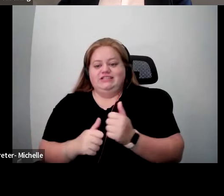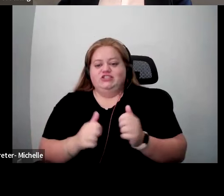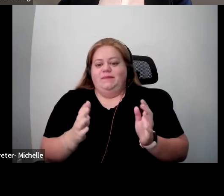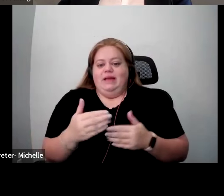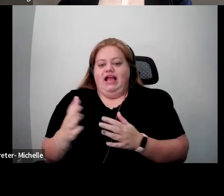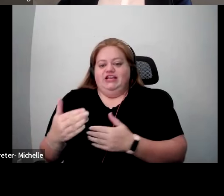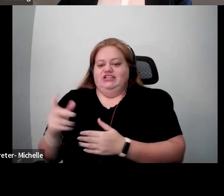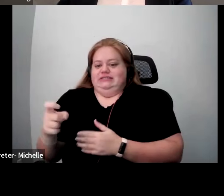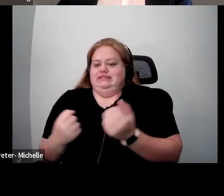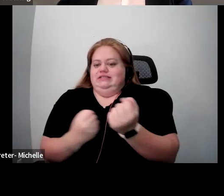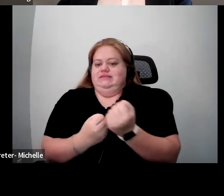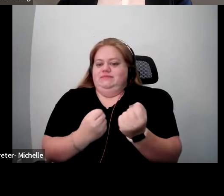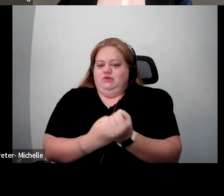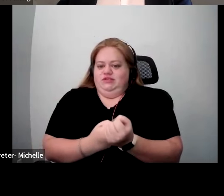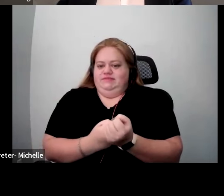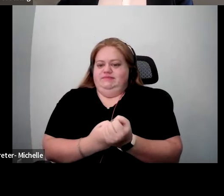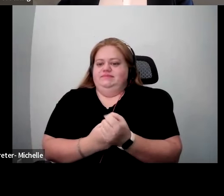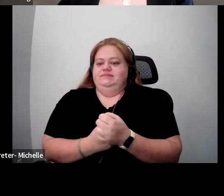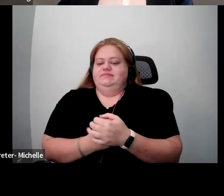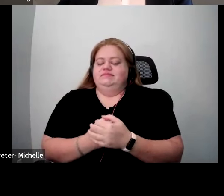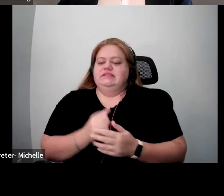And that doesn't work if you just